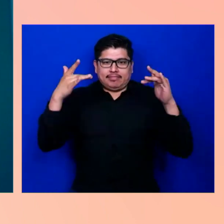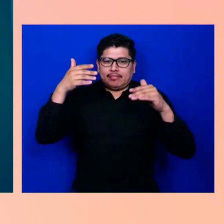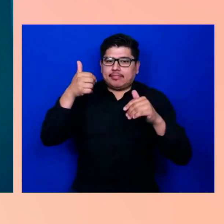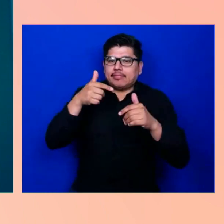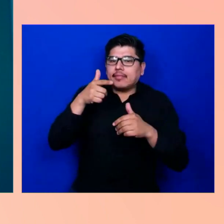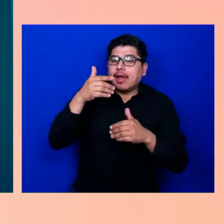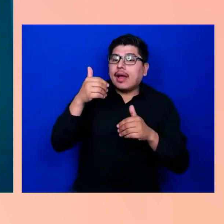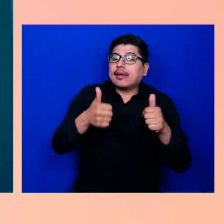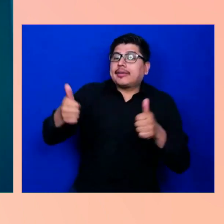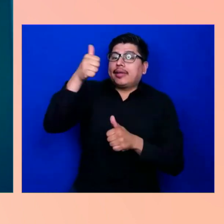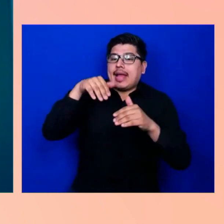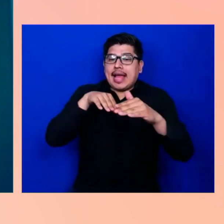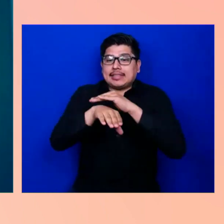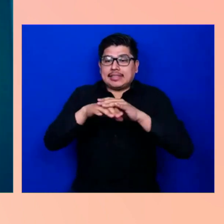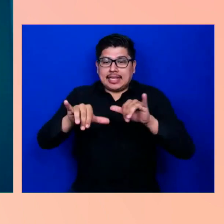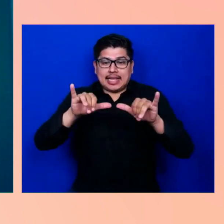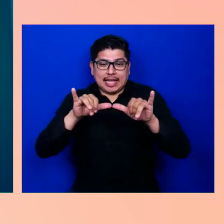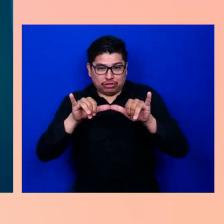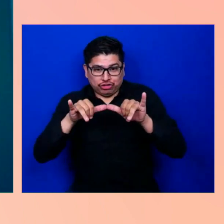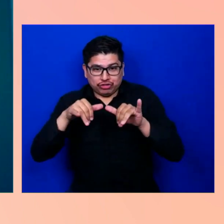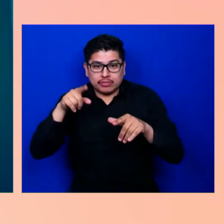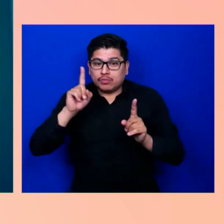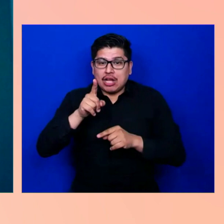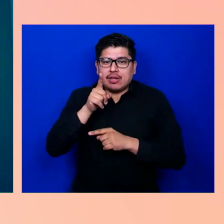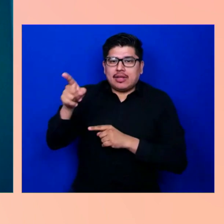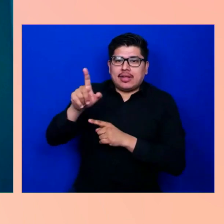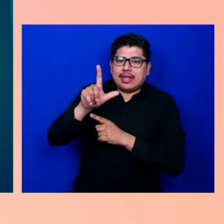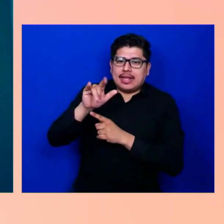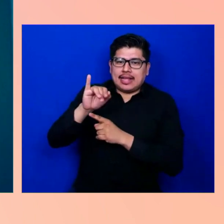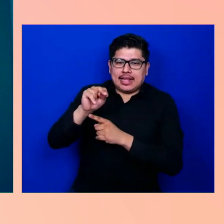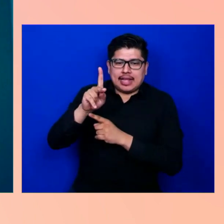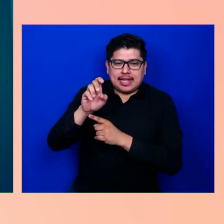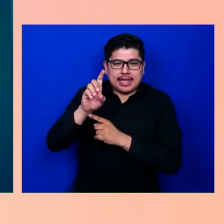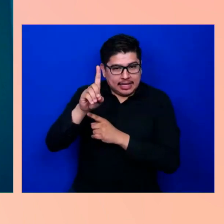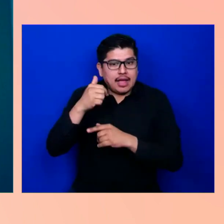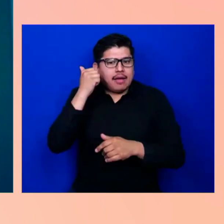Everyday, job seekers and working professionals come to our platform to share